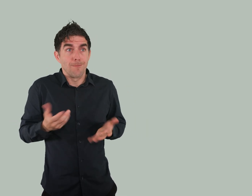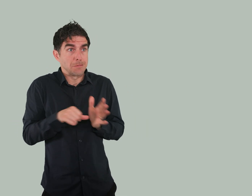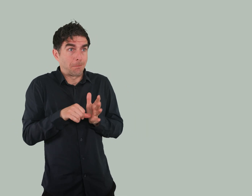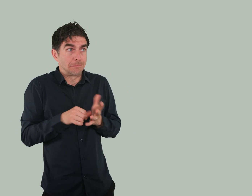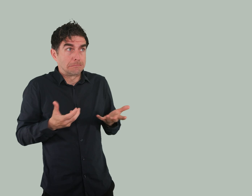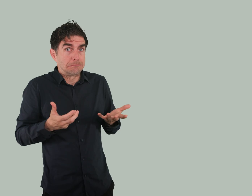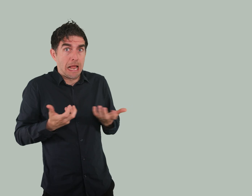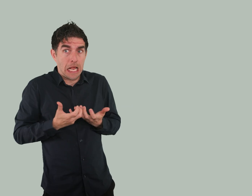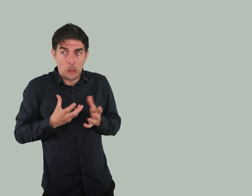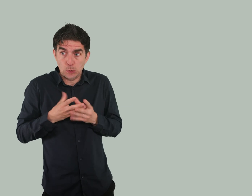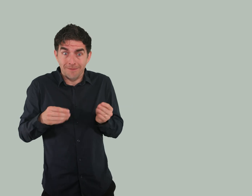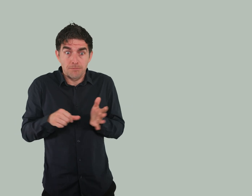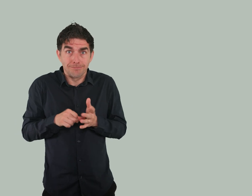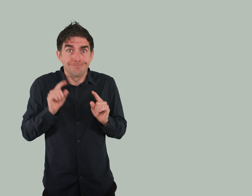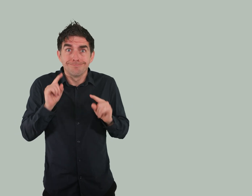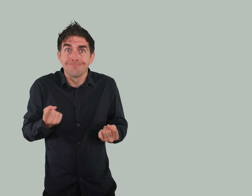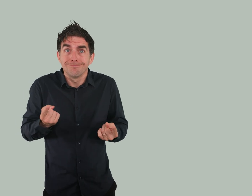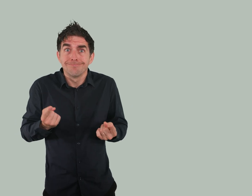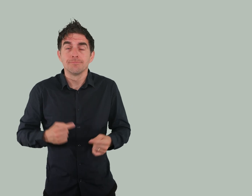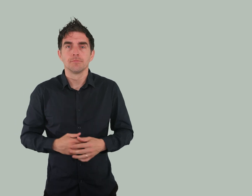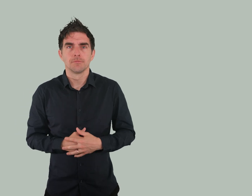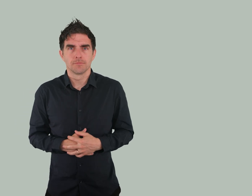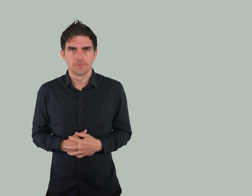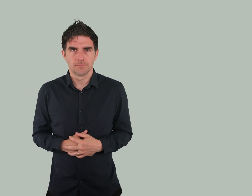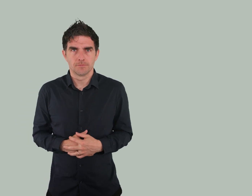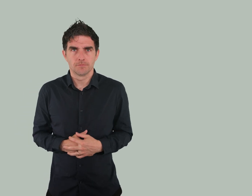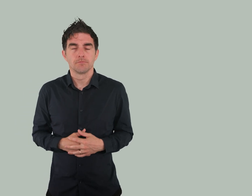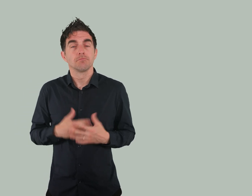They have been presented with a problem they cannot solve.